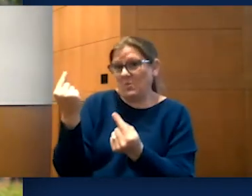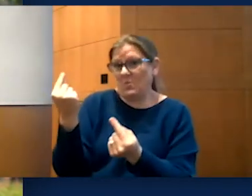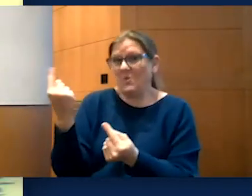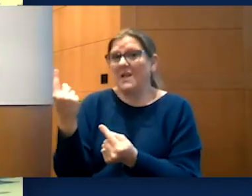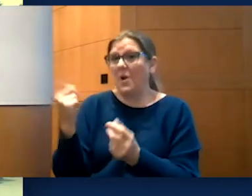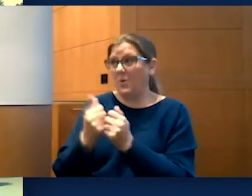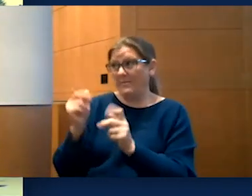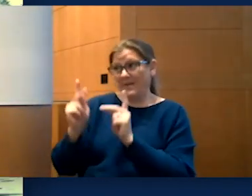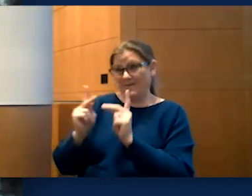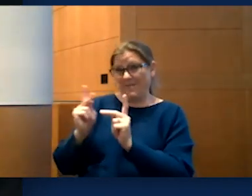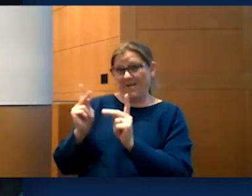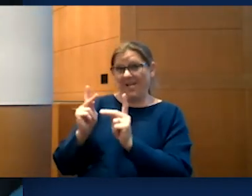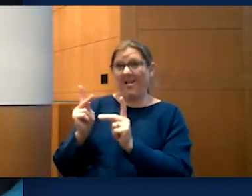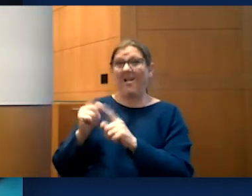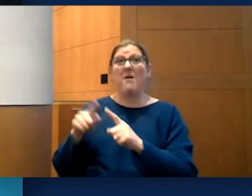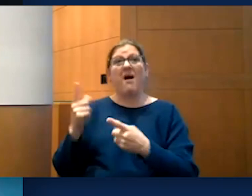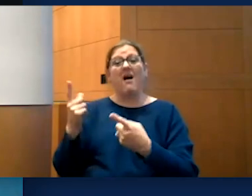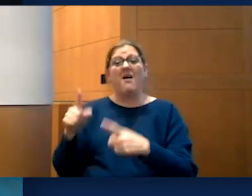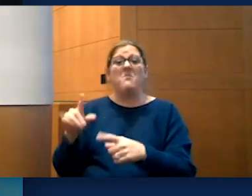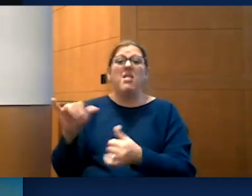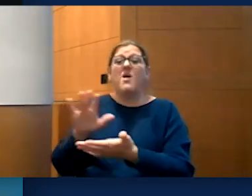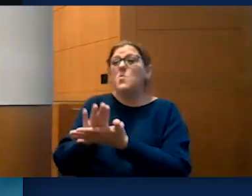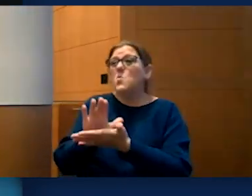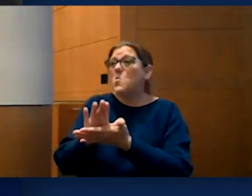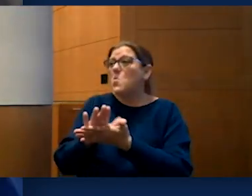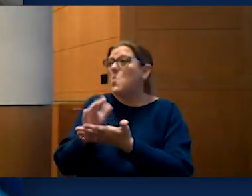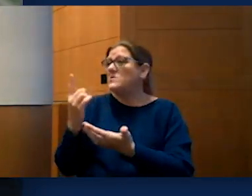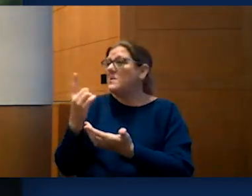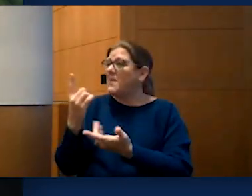And possibly soccer, too.